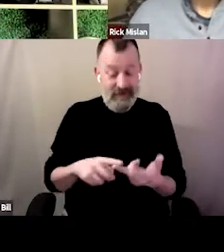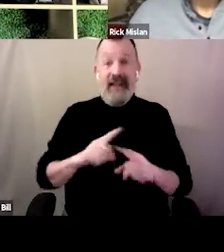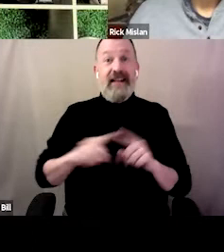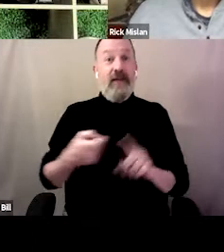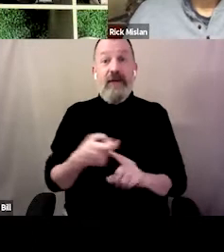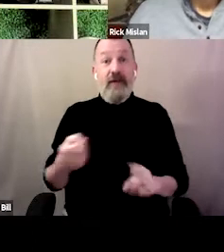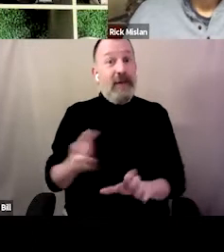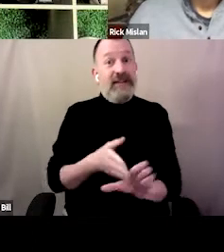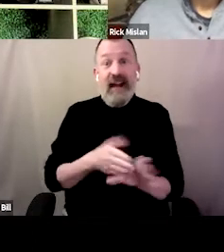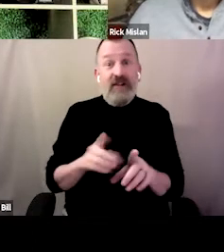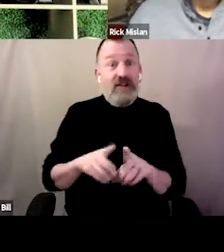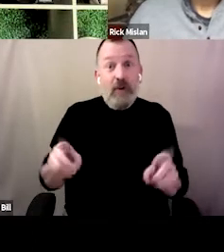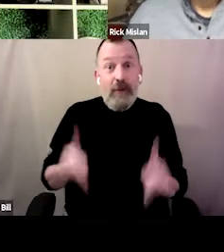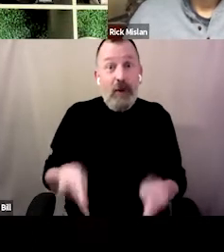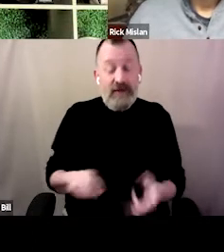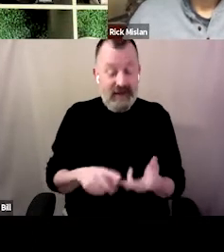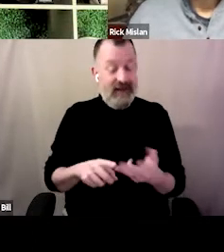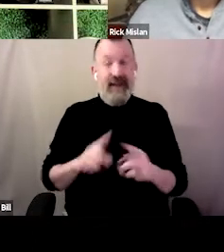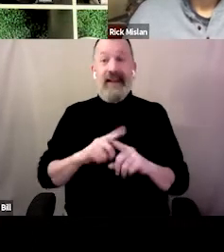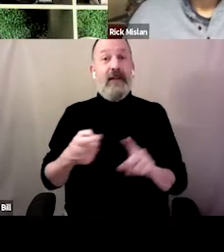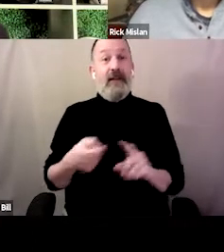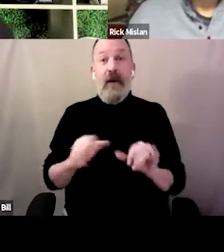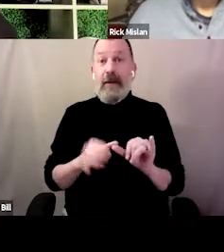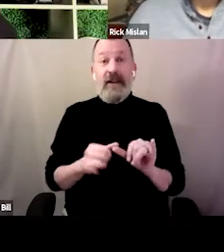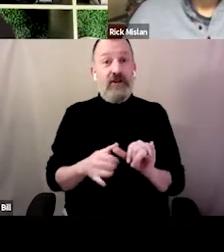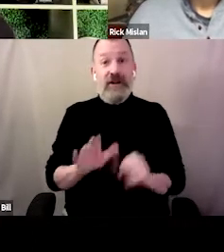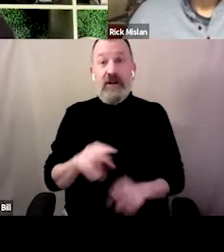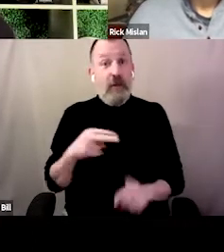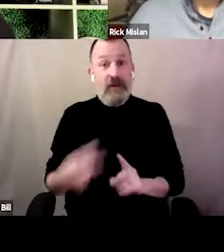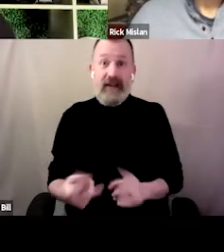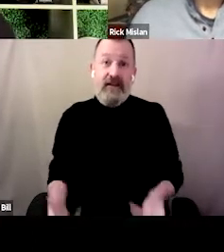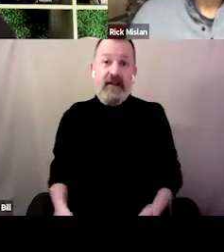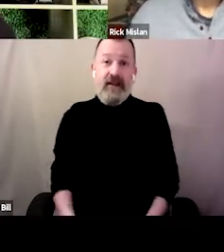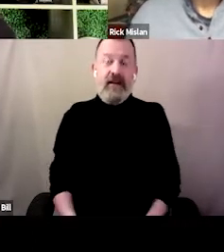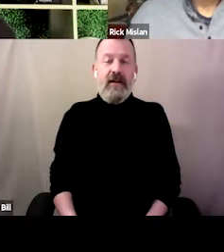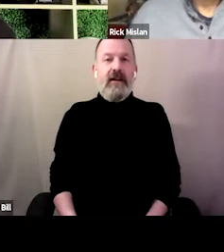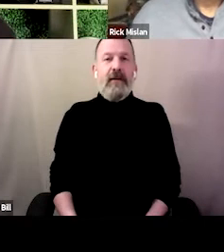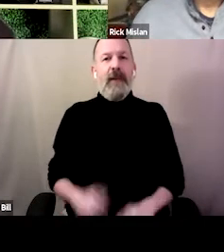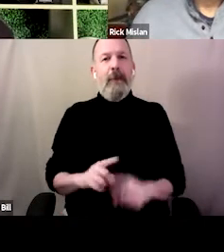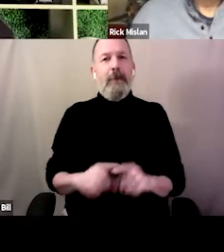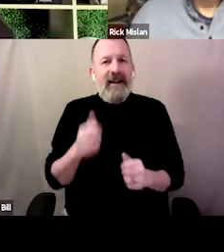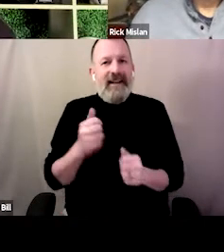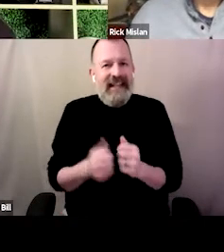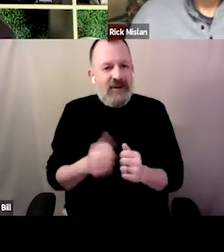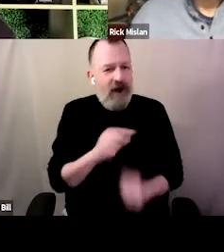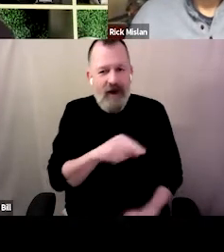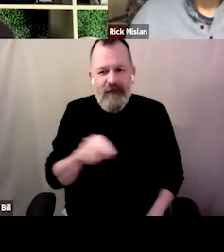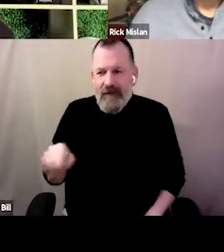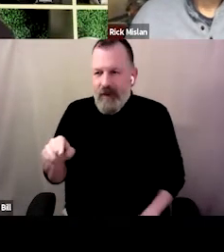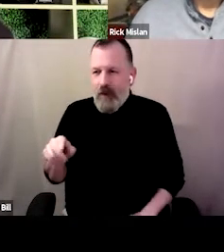and a totally different way, then you're going to look at as an engineer. Right, so CalebBarlow: But each of those layers adds perspective that you need.